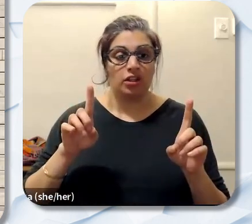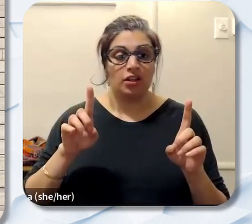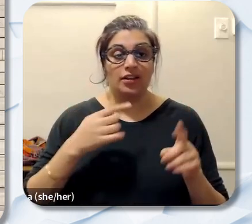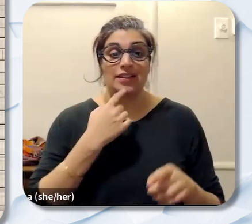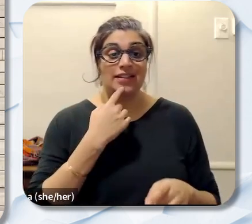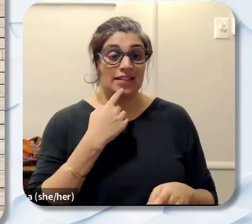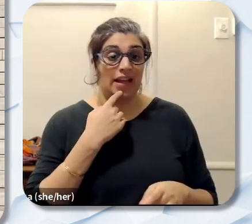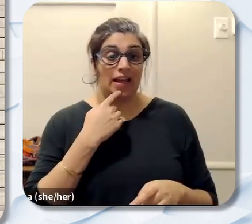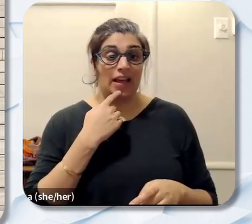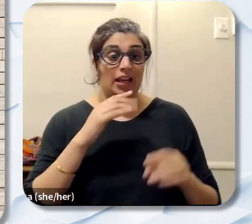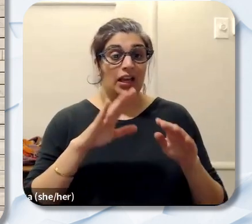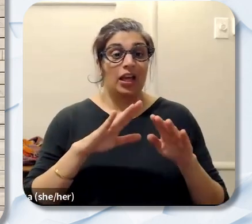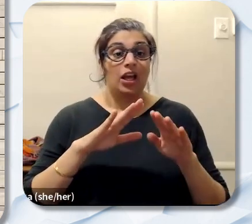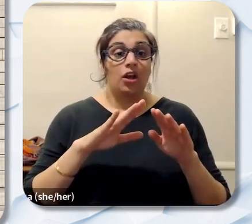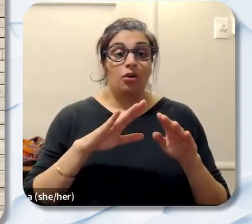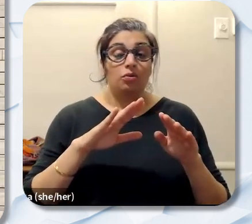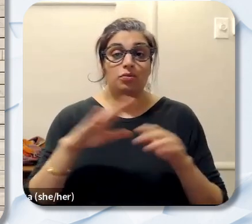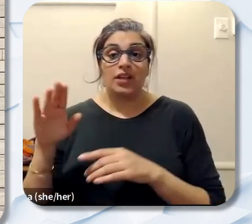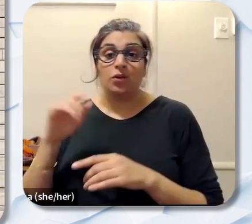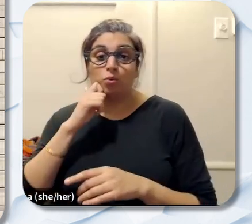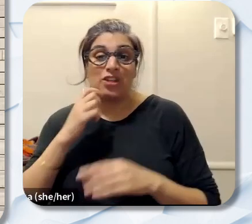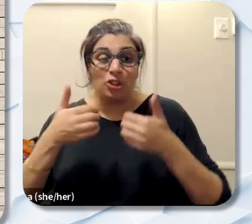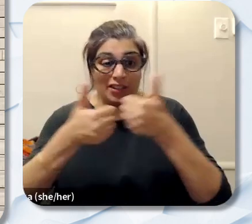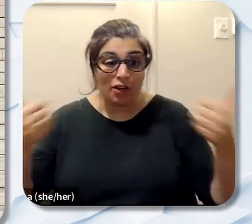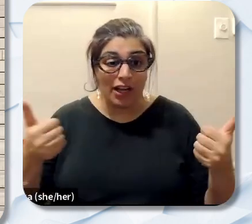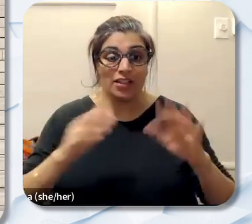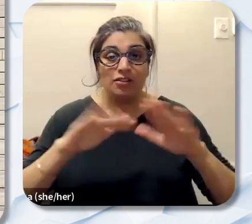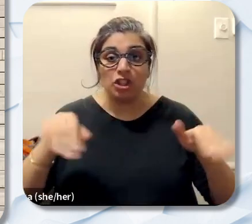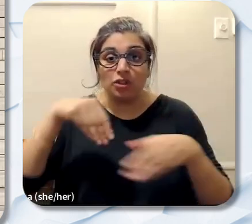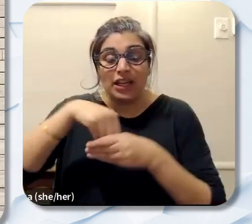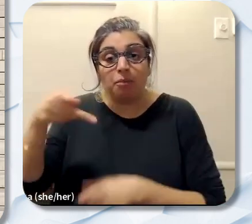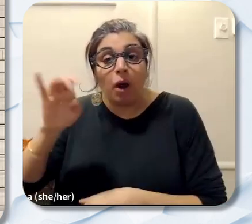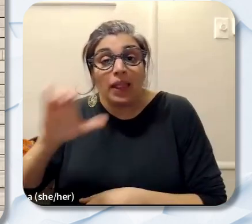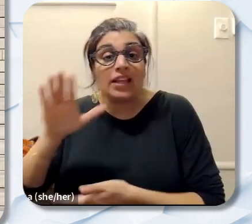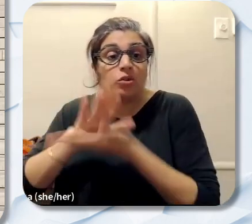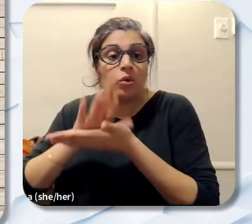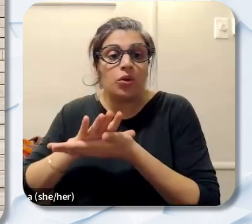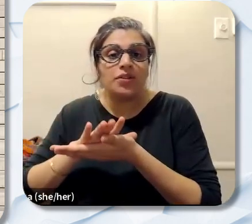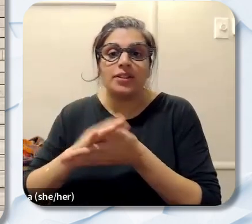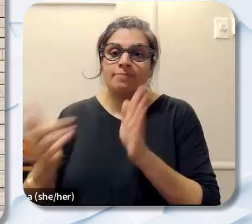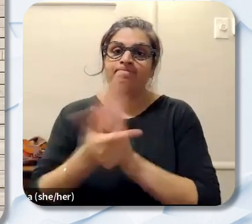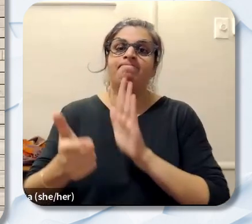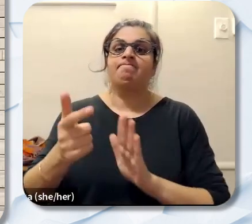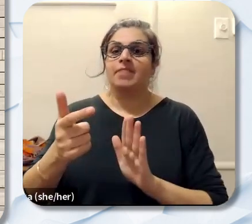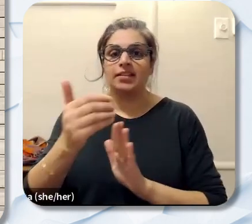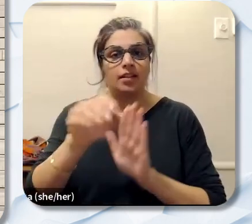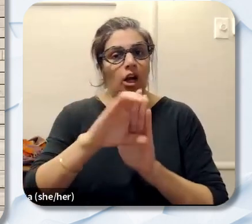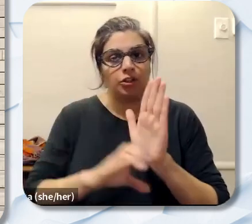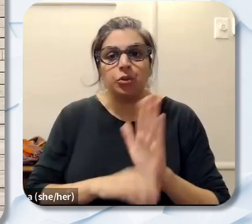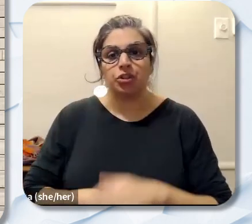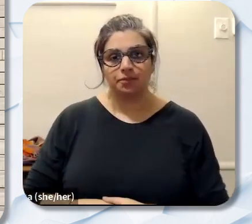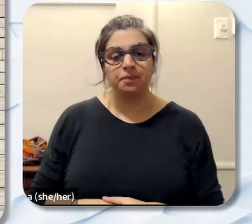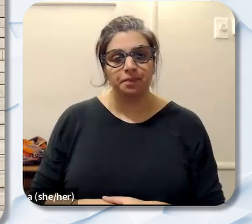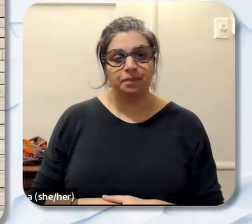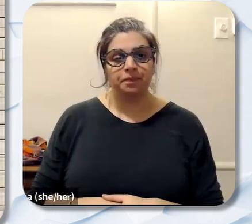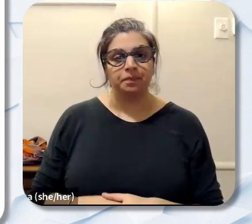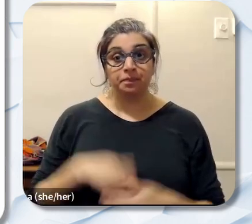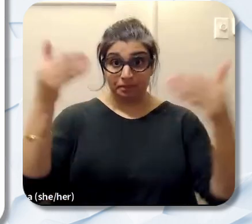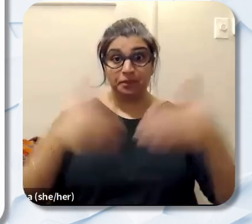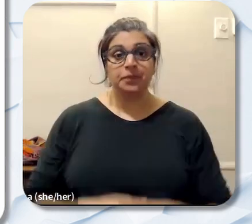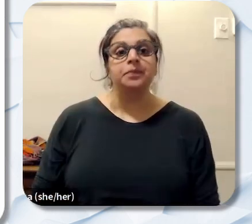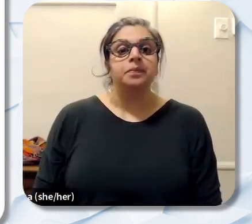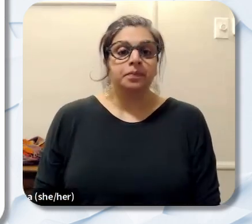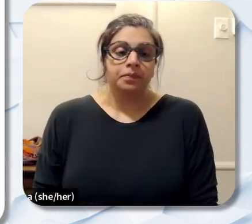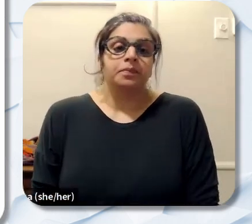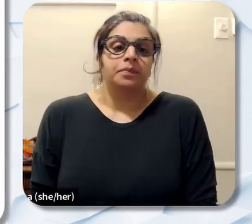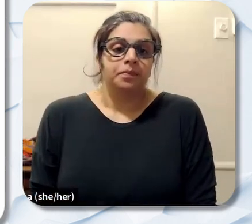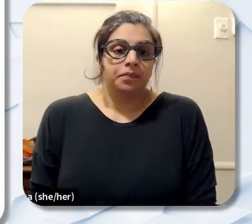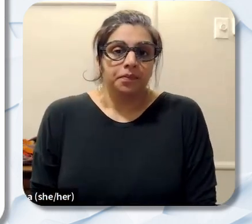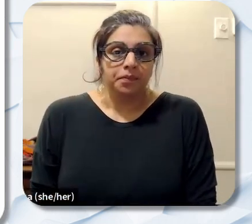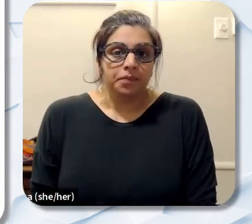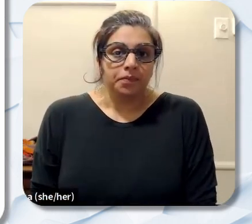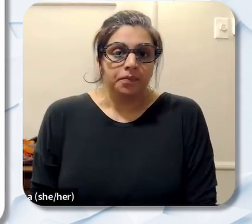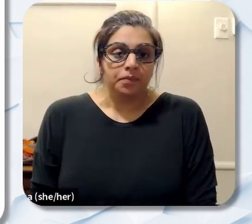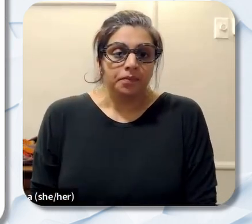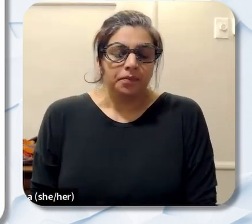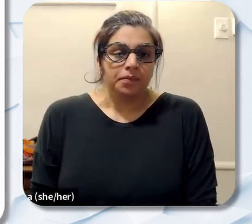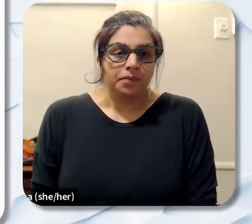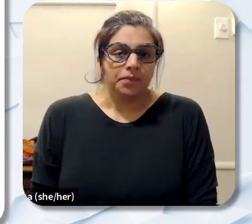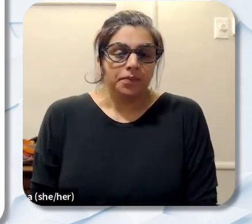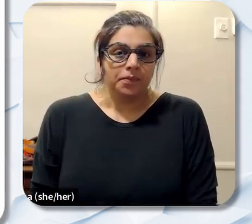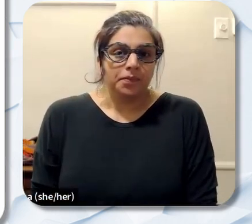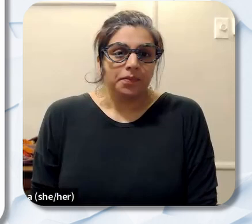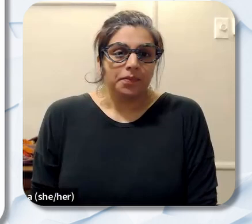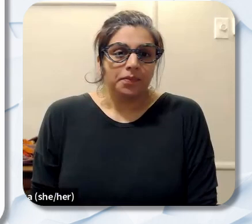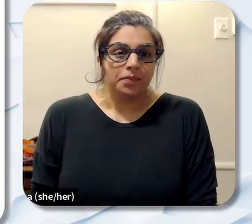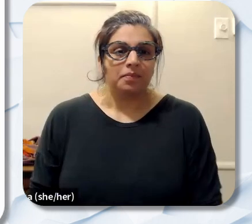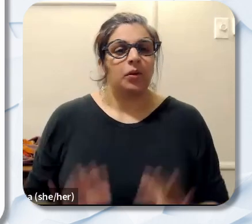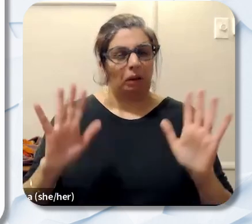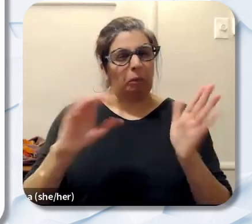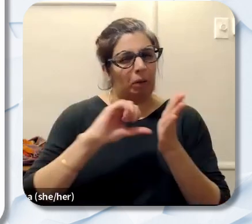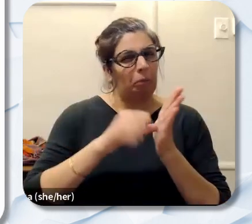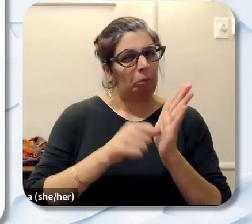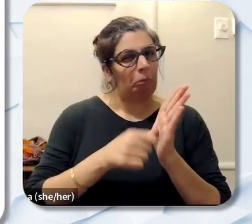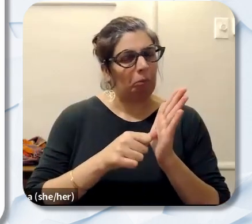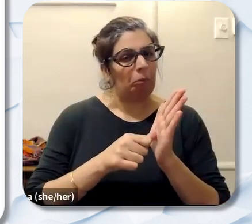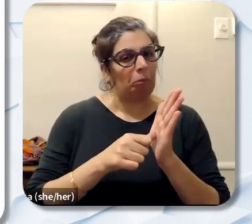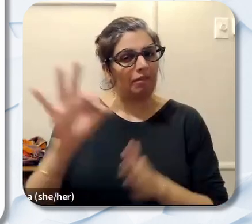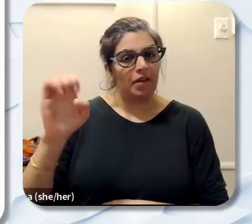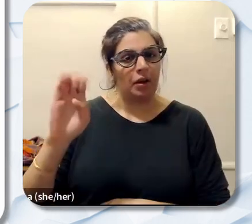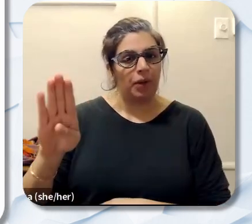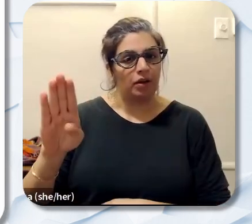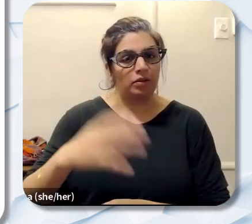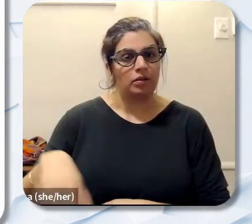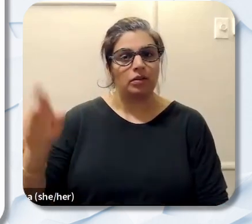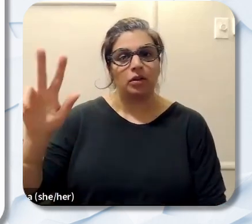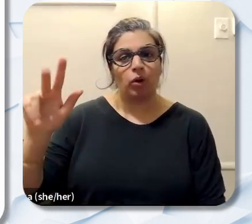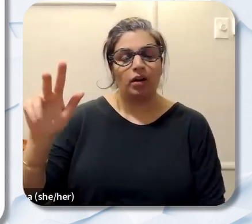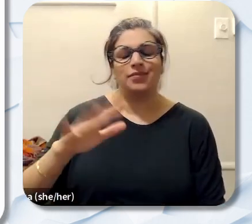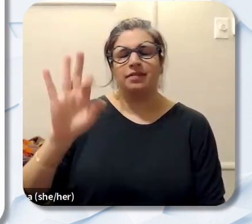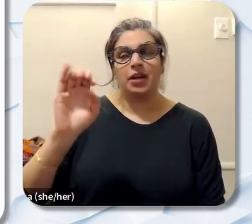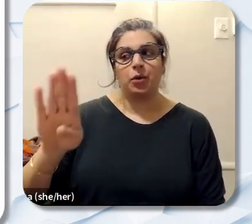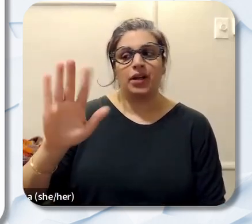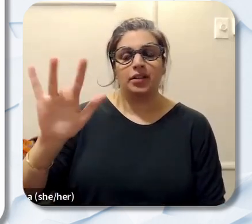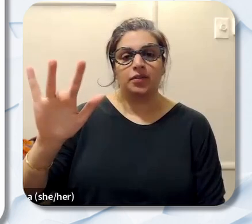public schools was unconstitutional. Next slide. I want to highlight February 25 1956. Senator